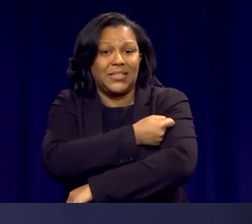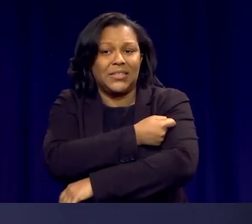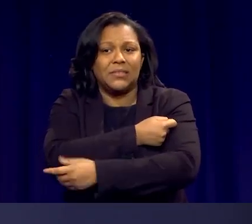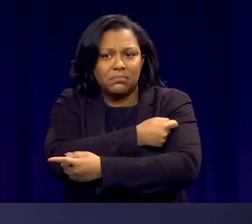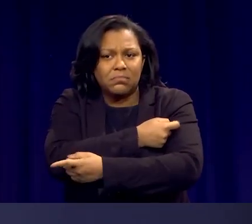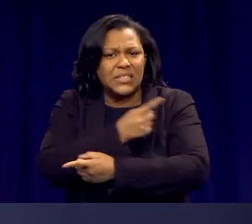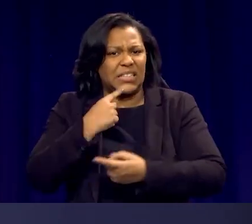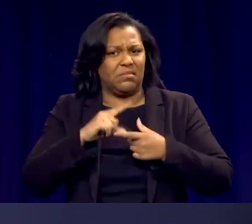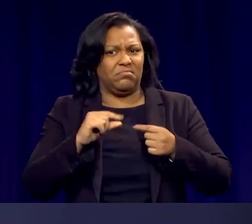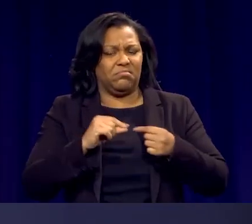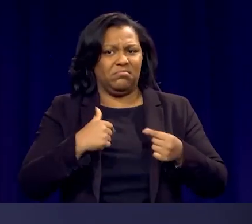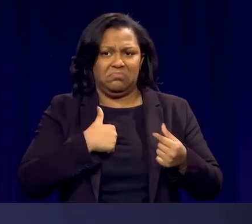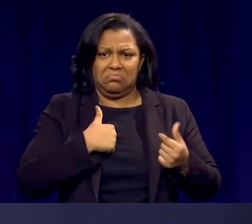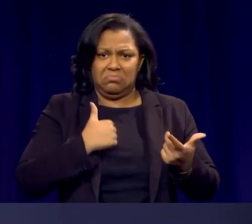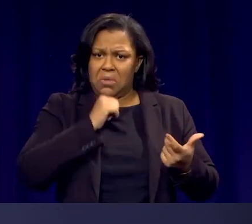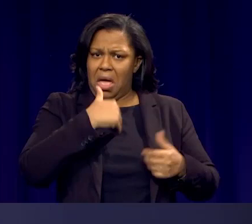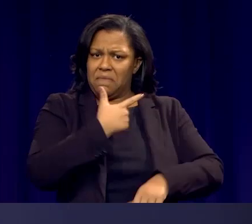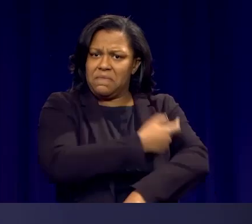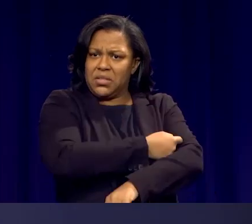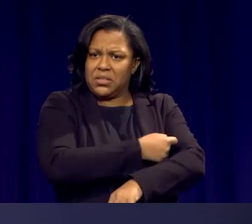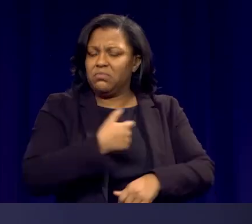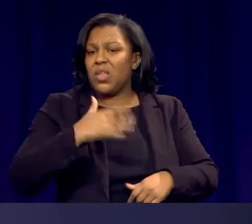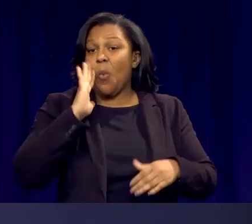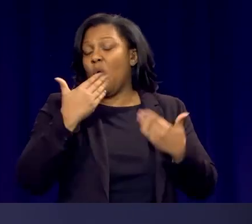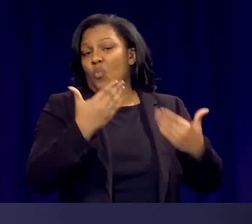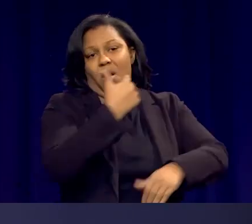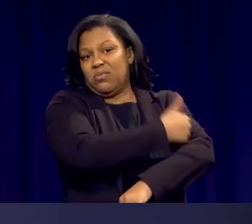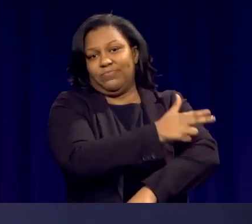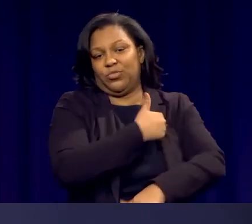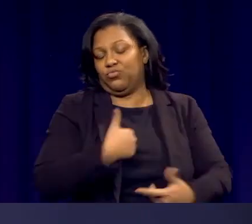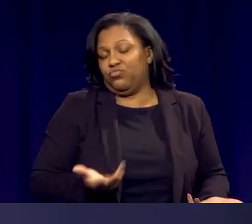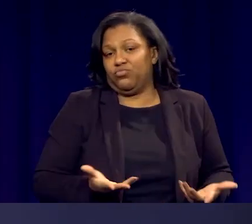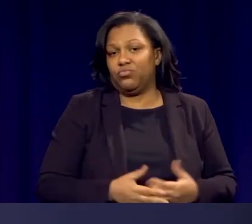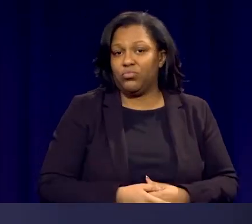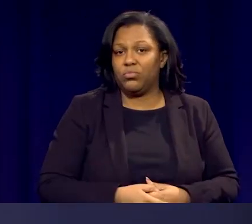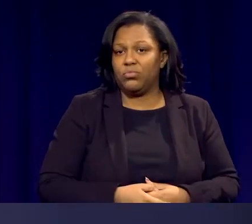and they're like, "If I got this without the vaccination, I probably would have been hospitalized."